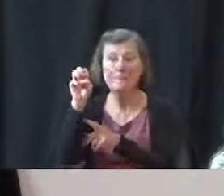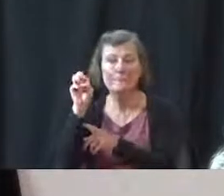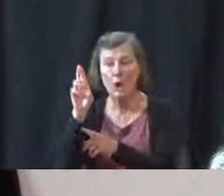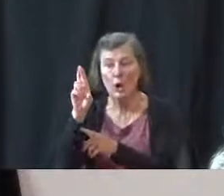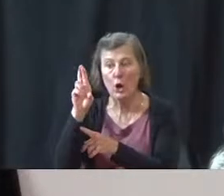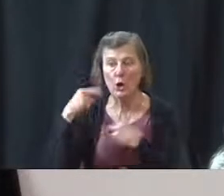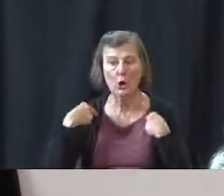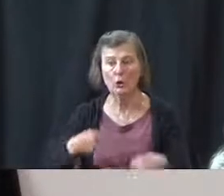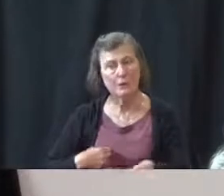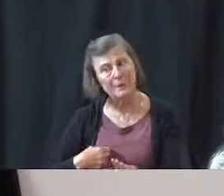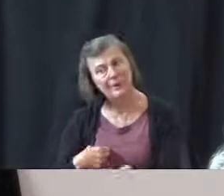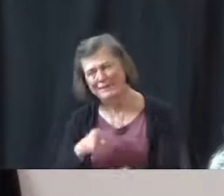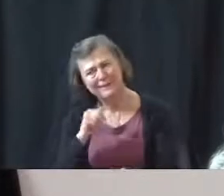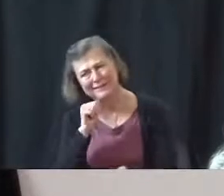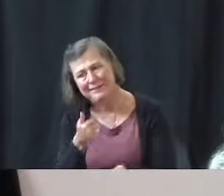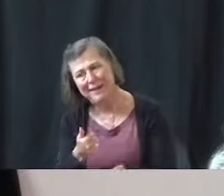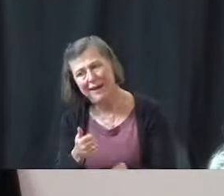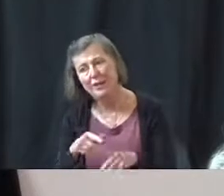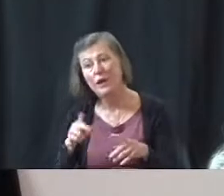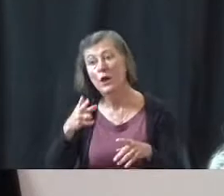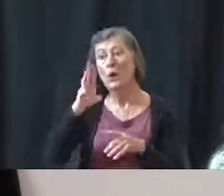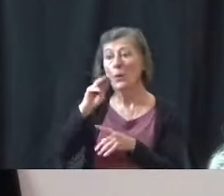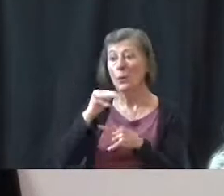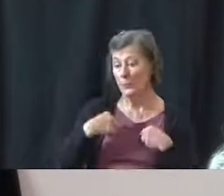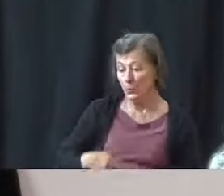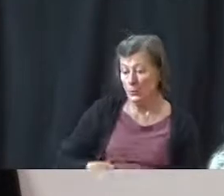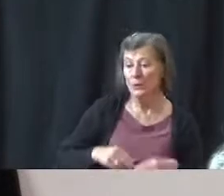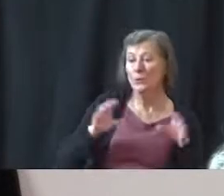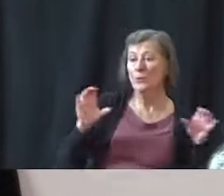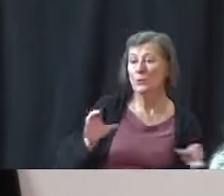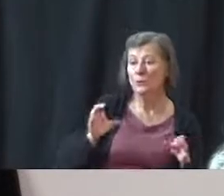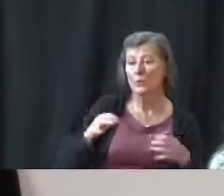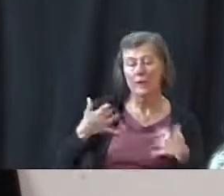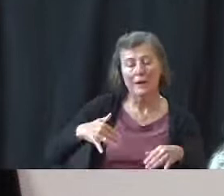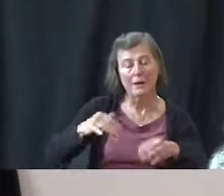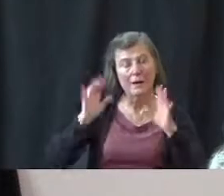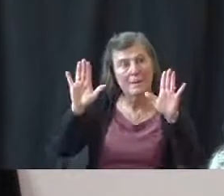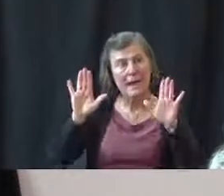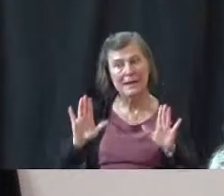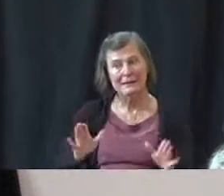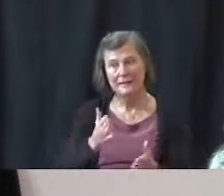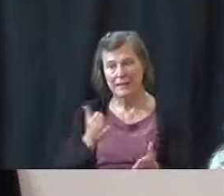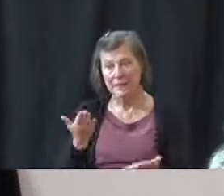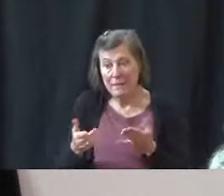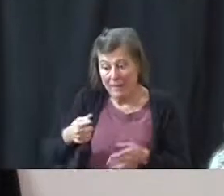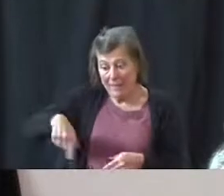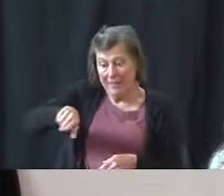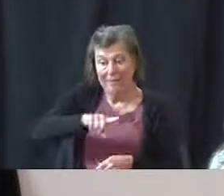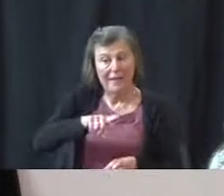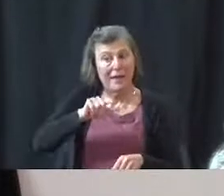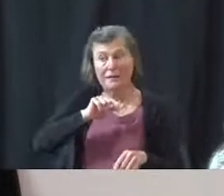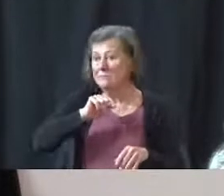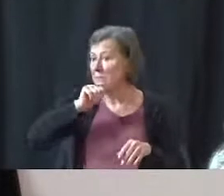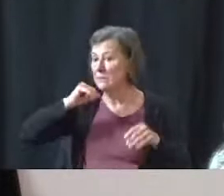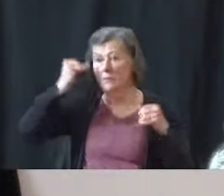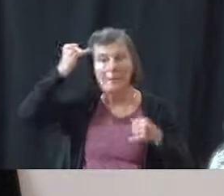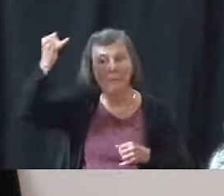They're not superhuman, except they're humans doing exceptional things, that even they might not have imagined was possible.